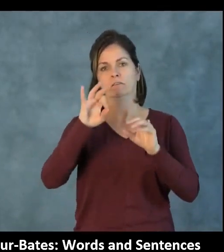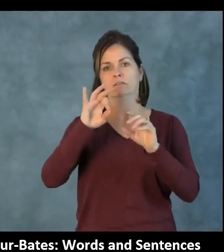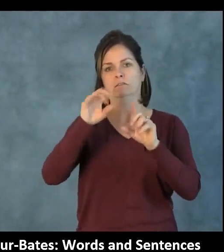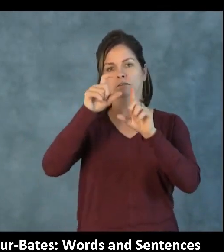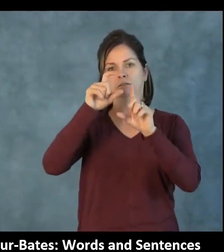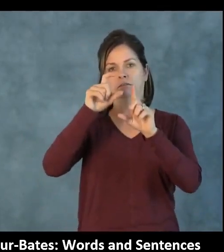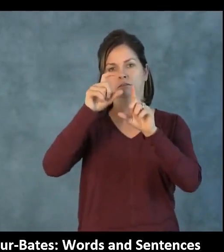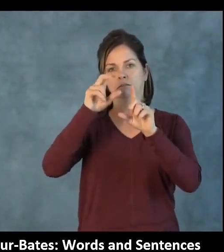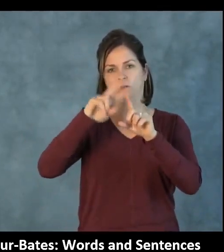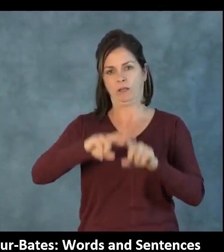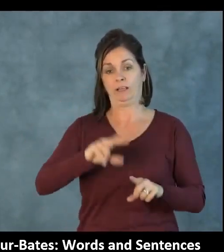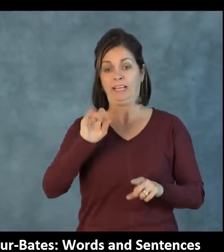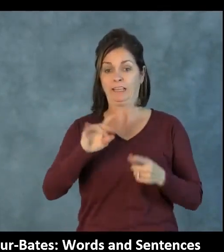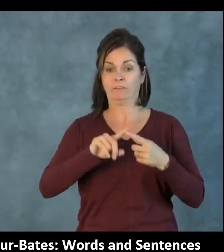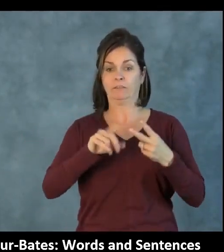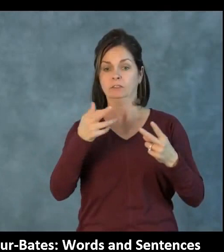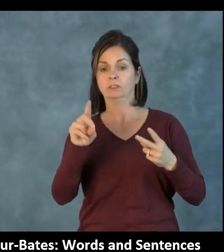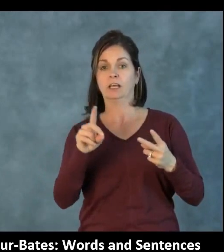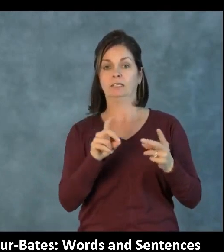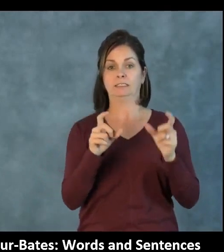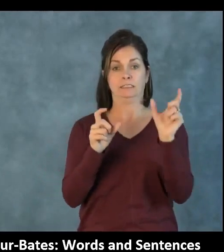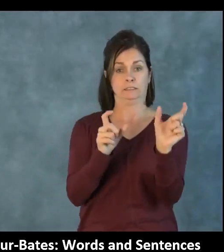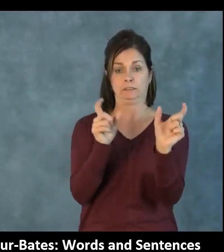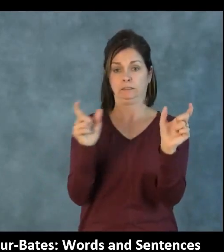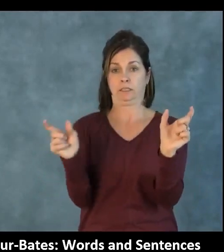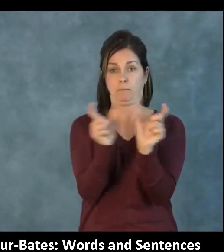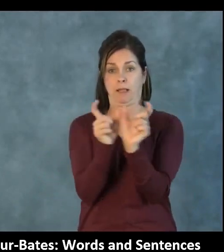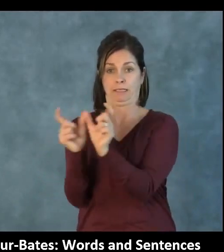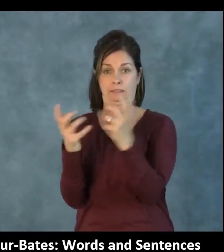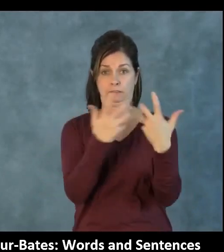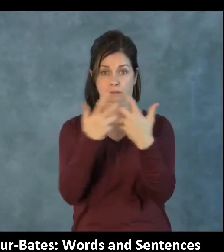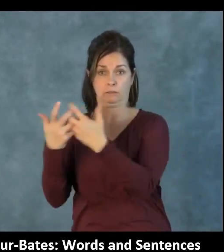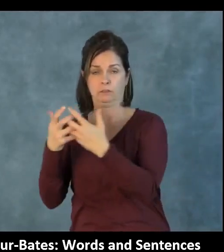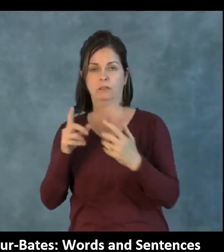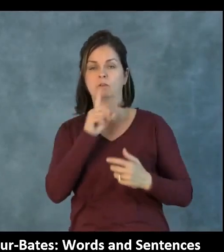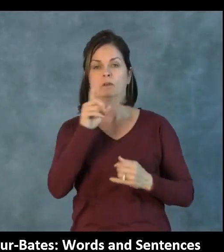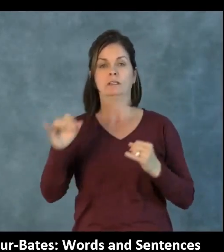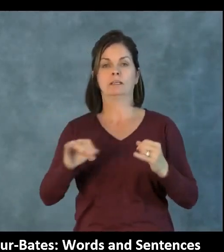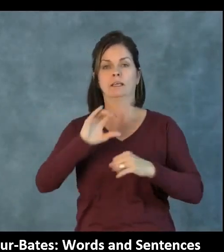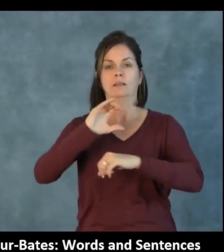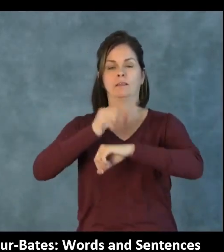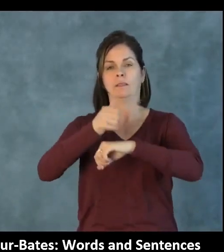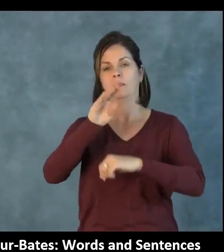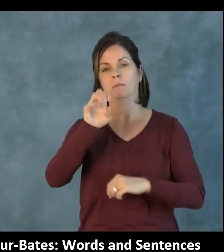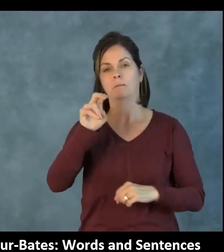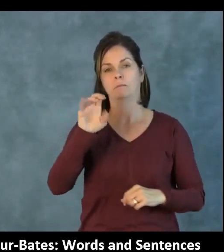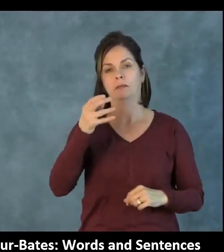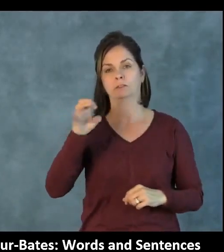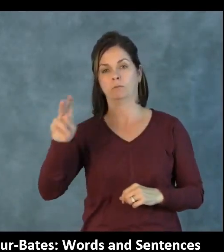Remember the benchmark is that by the time the child is producing about 50 words, we expect them to start